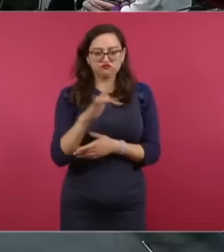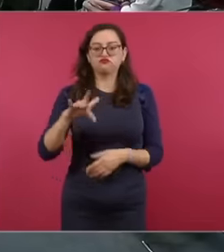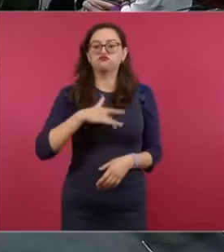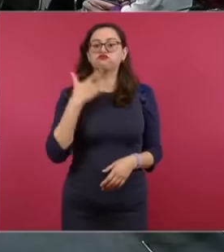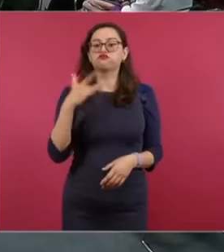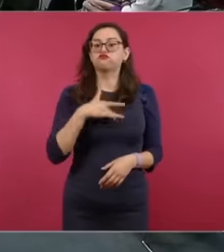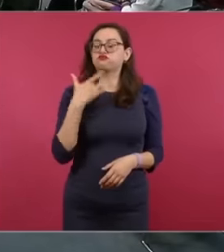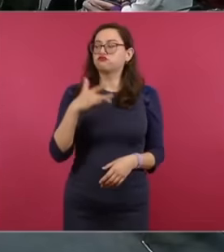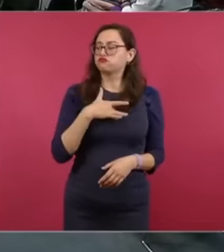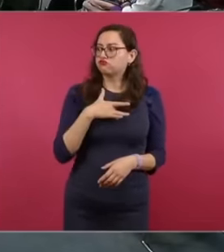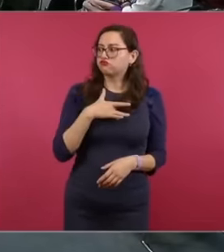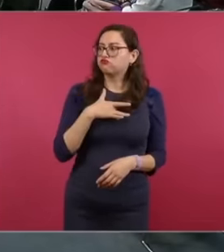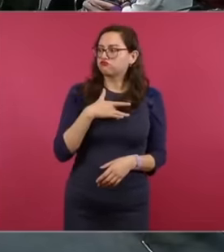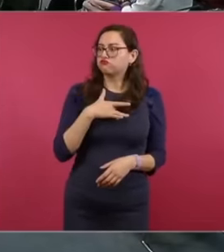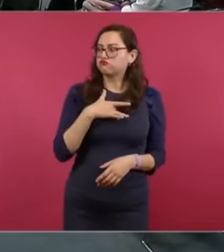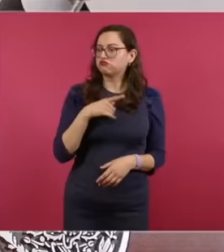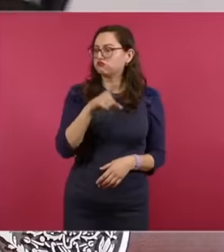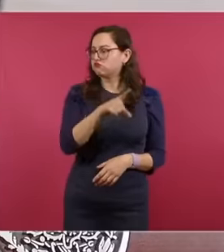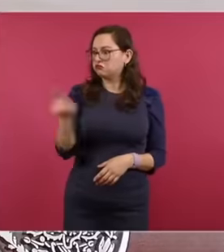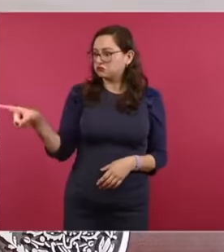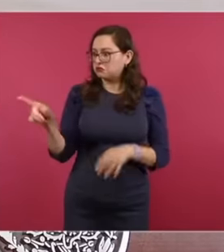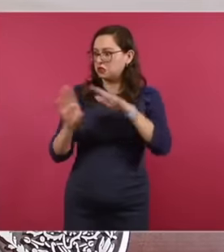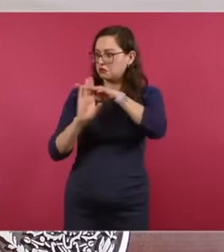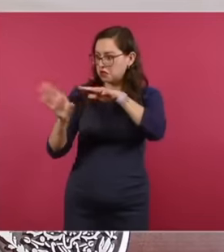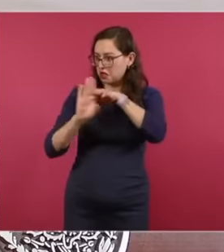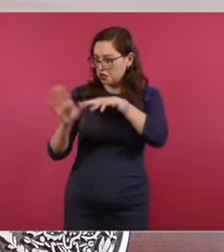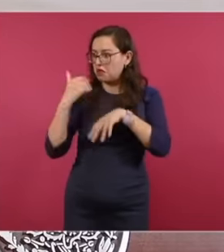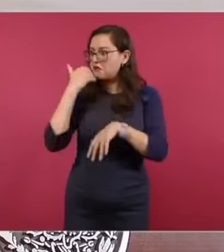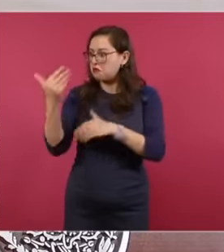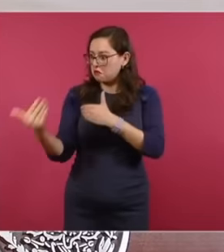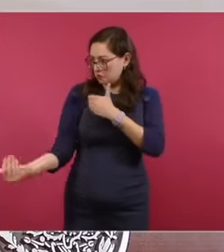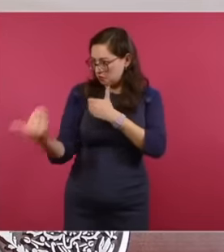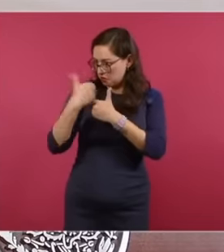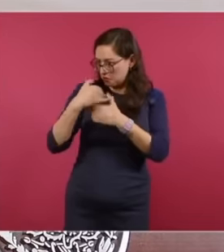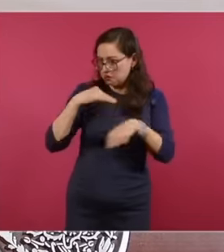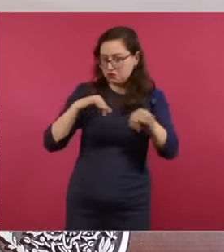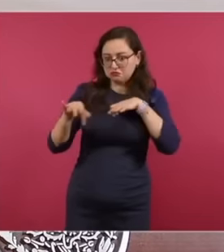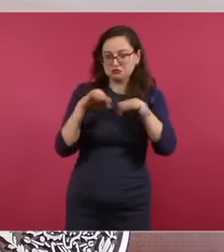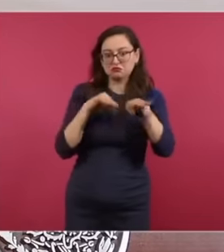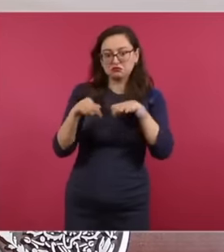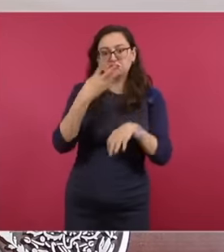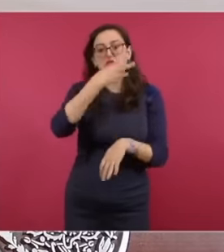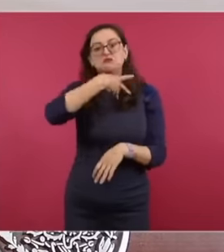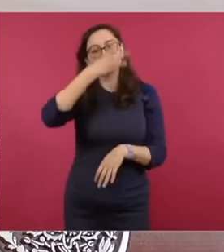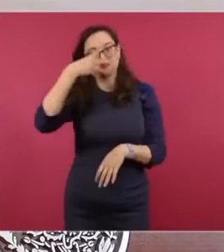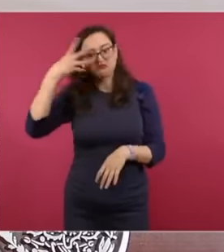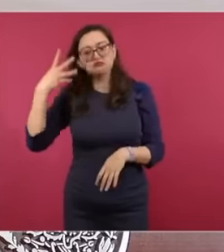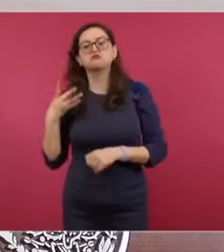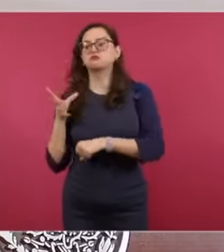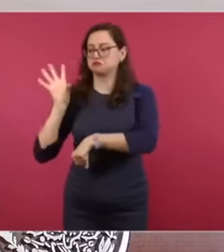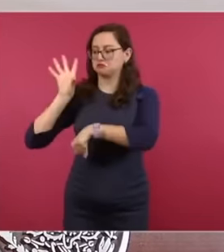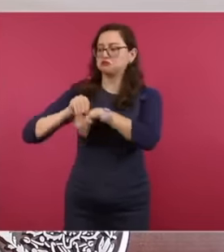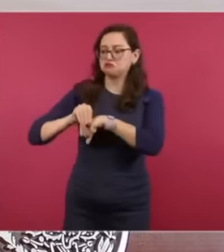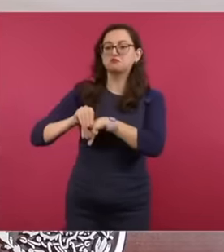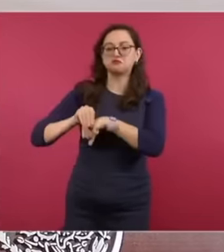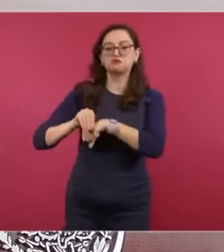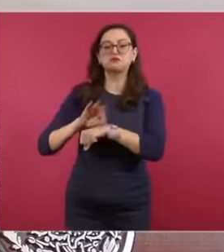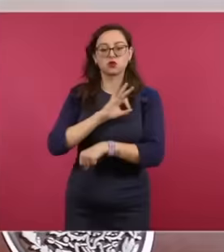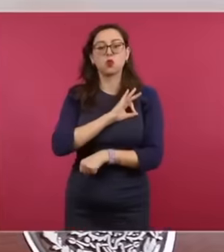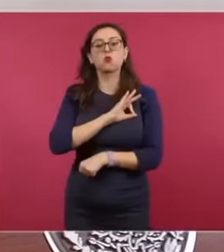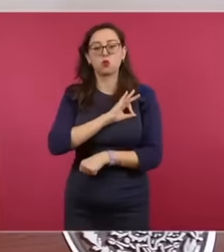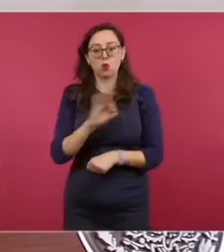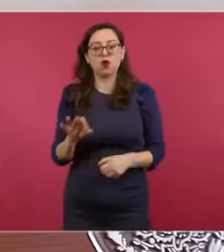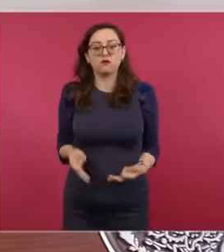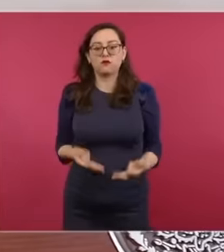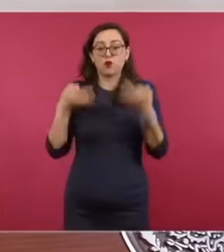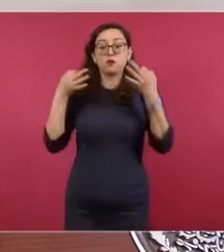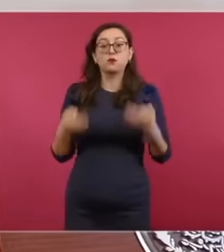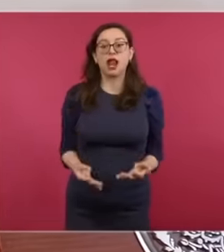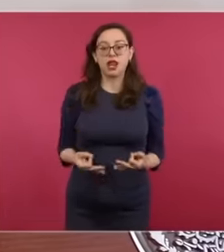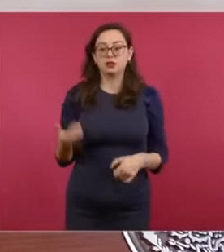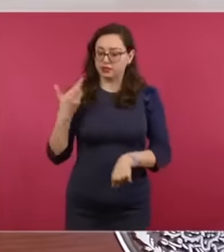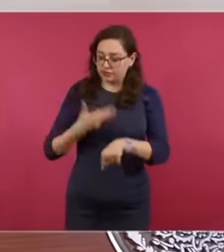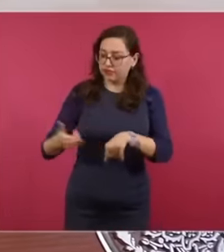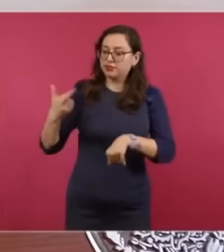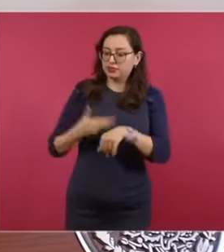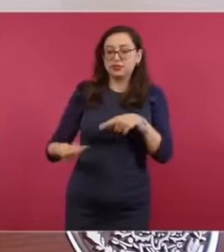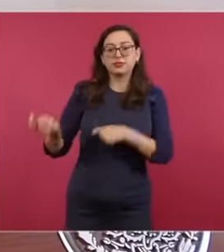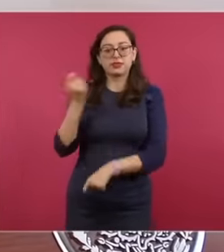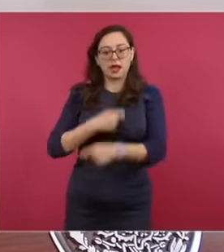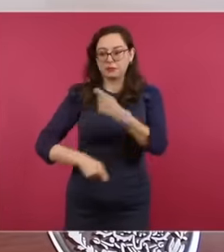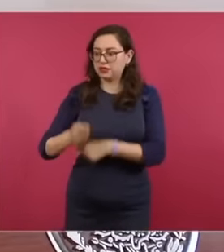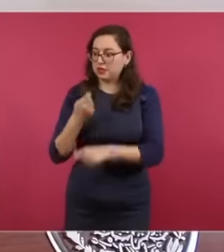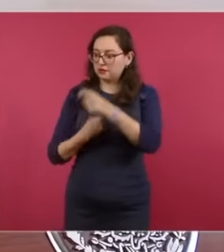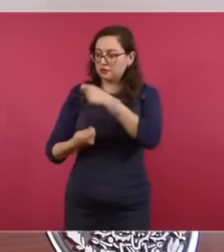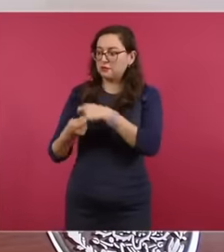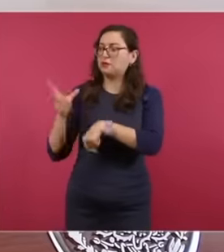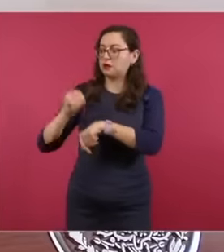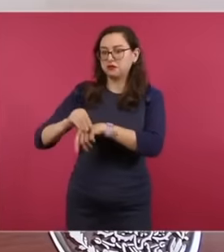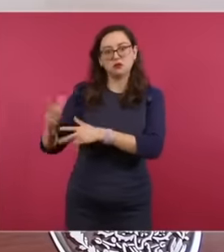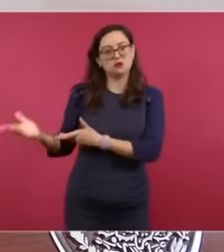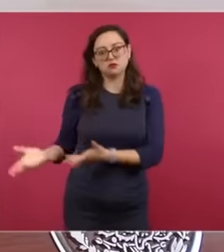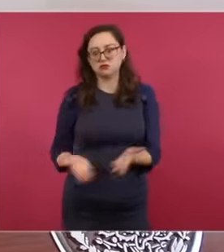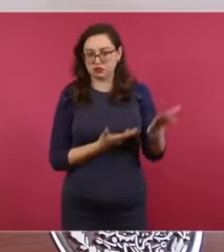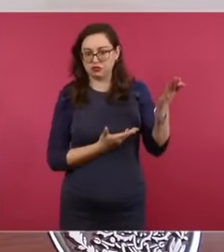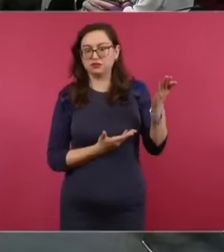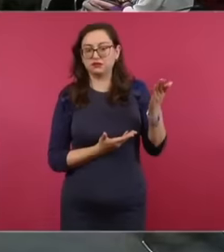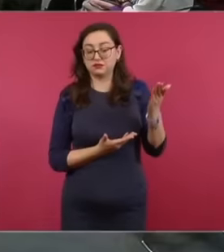those who want to come to the United States have a formal way to do so. Now a